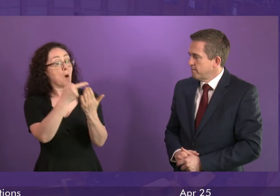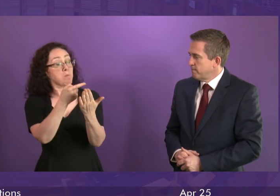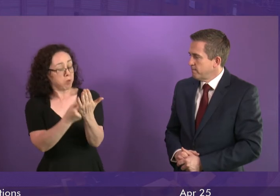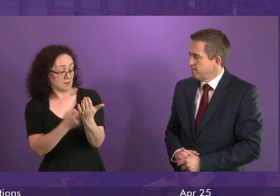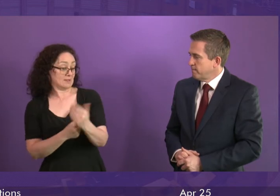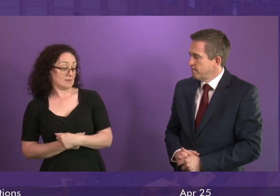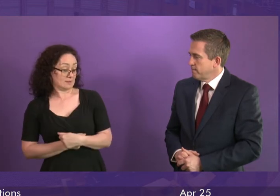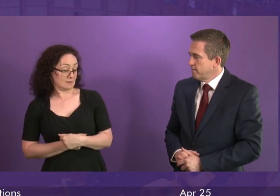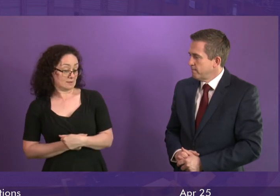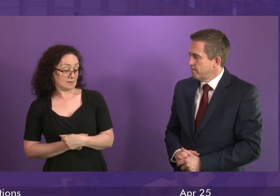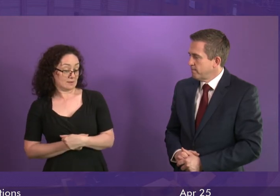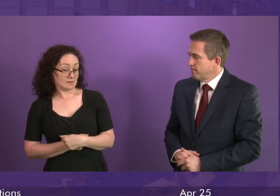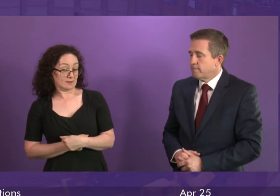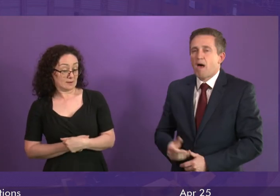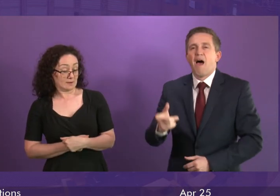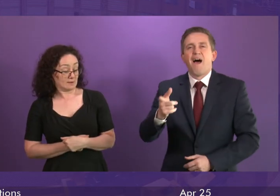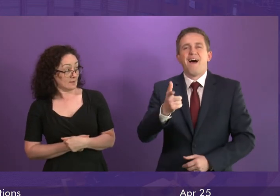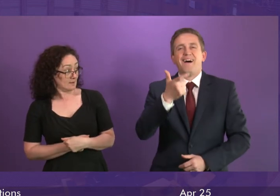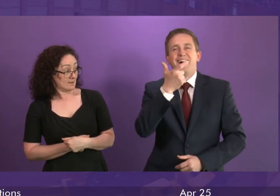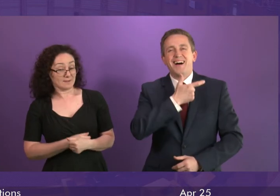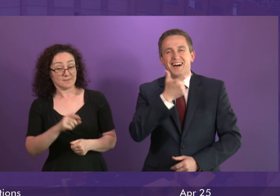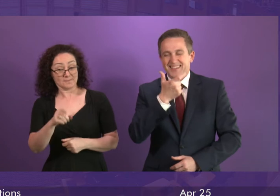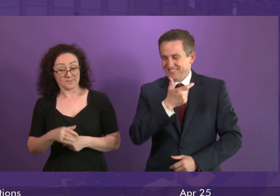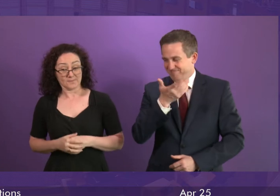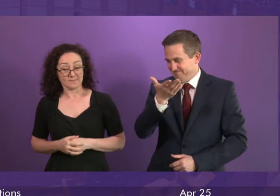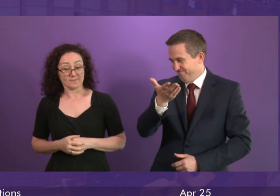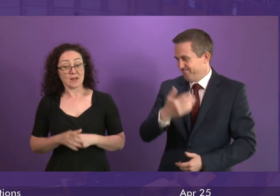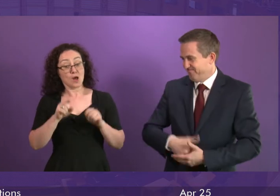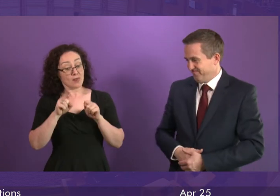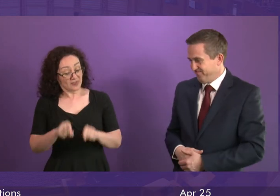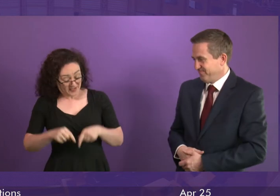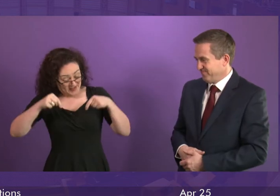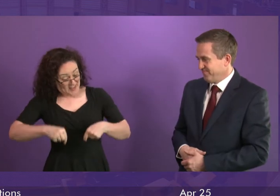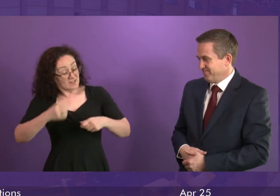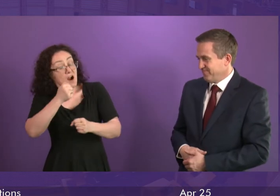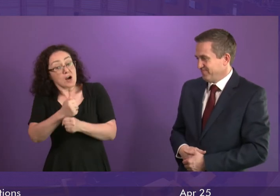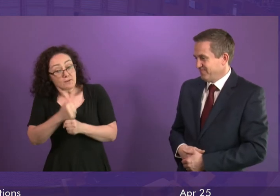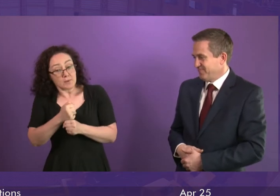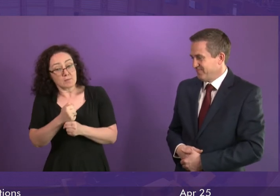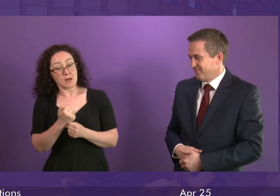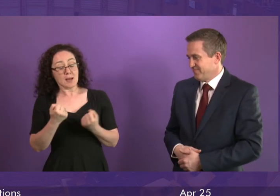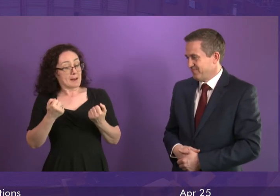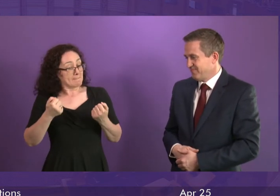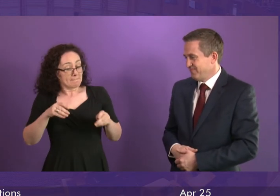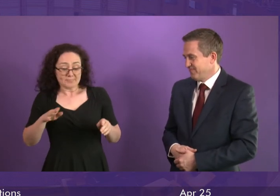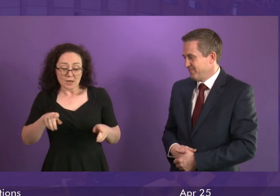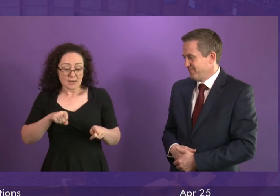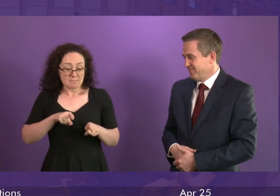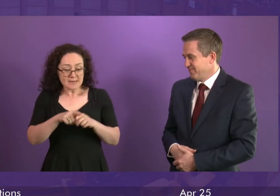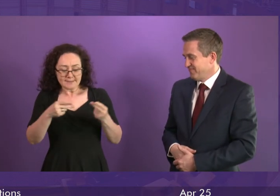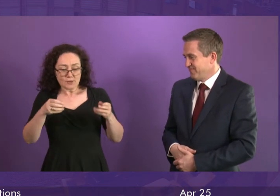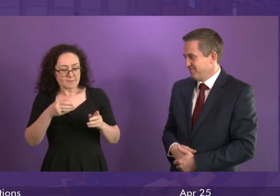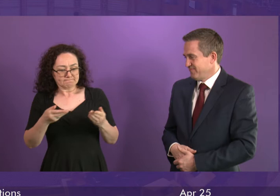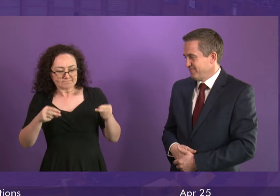of Jeremy Corbyn. This Government has mitigated the impact of